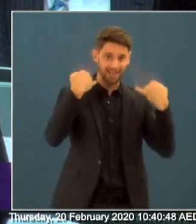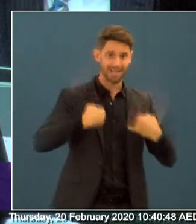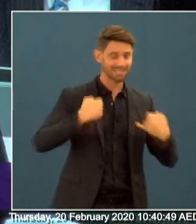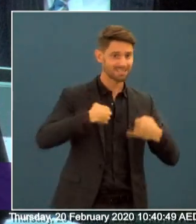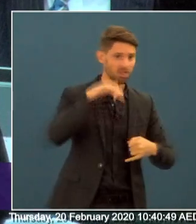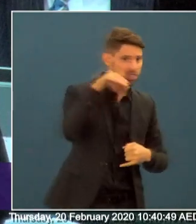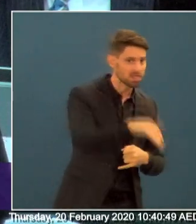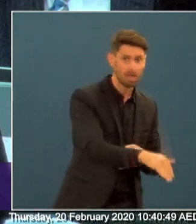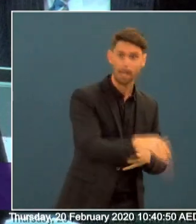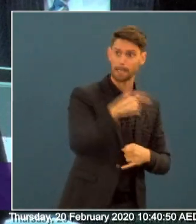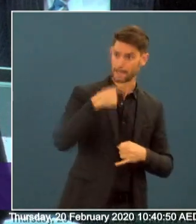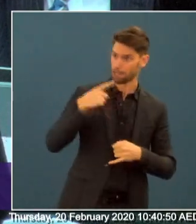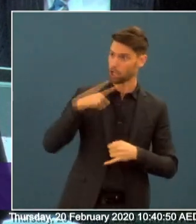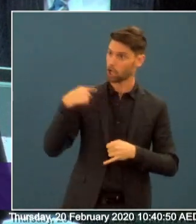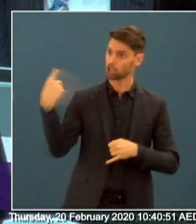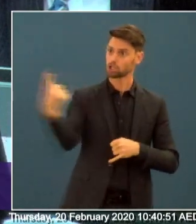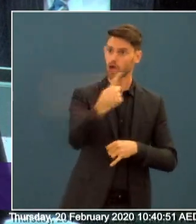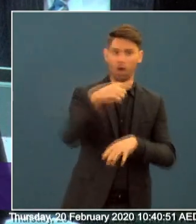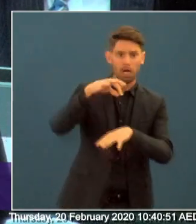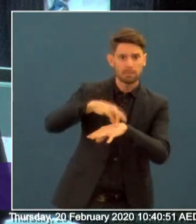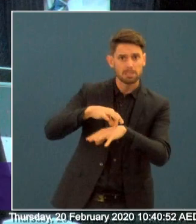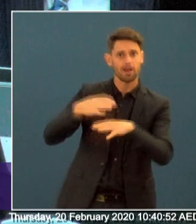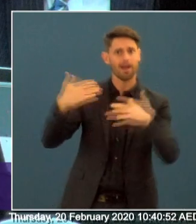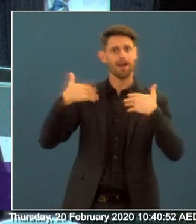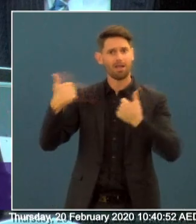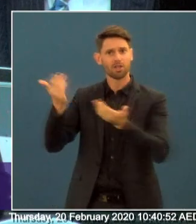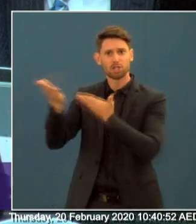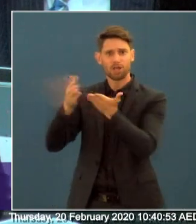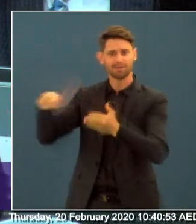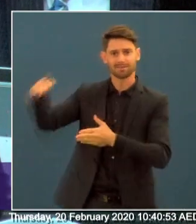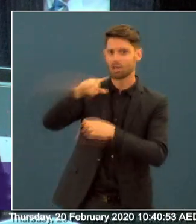So we want to explore the reason why, as we work through your statement.